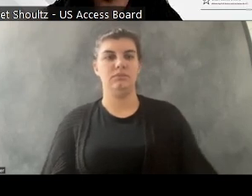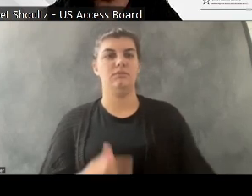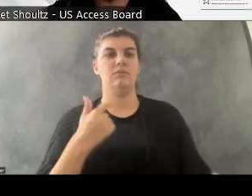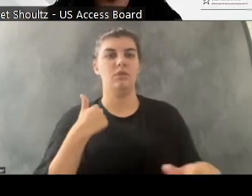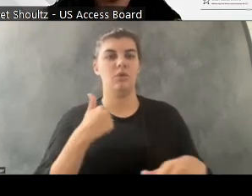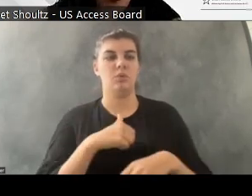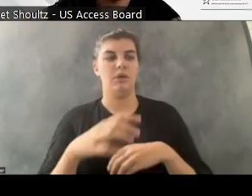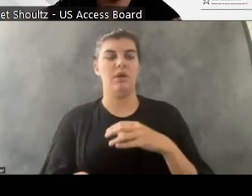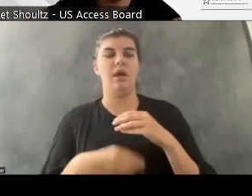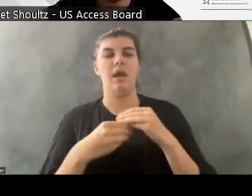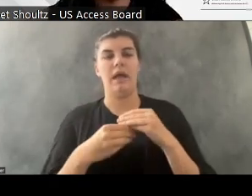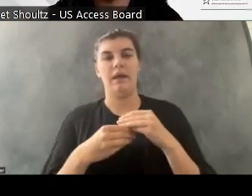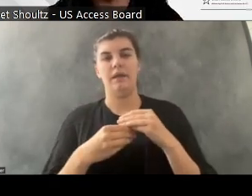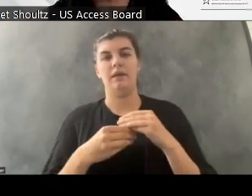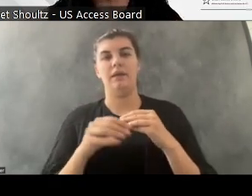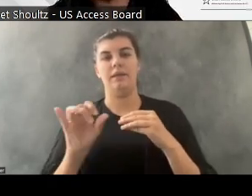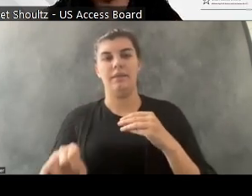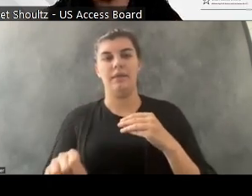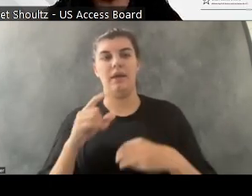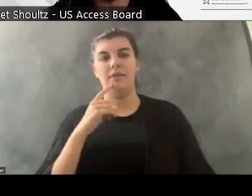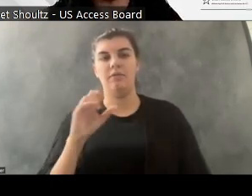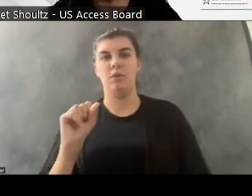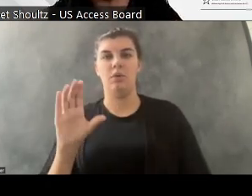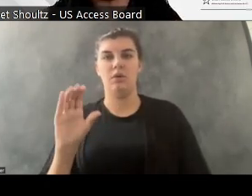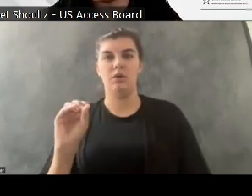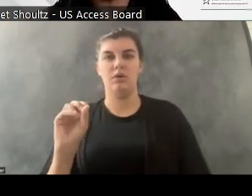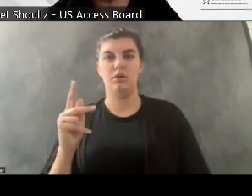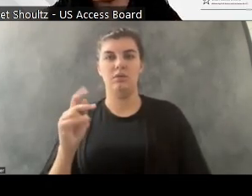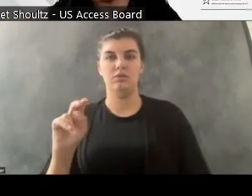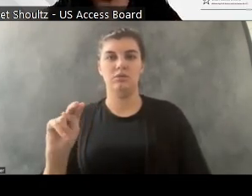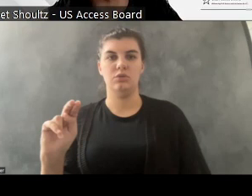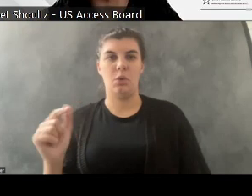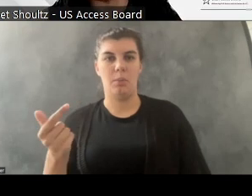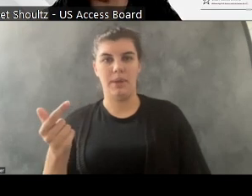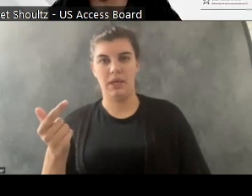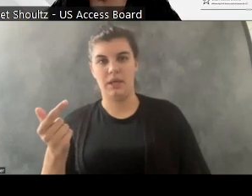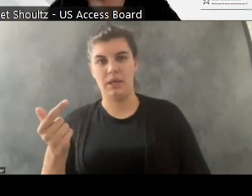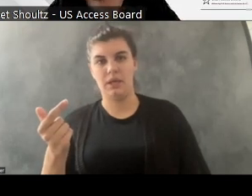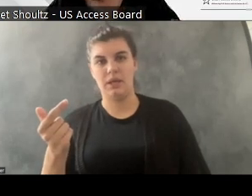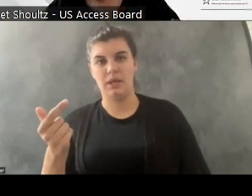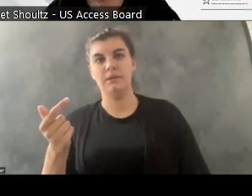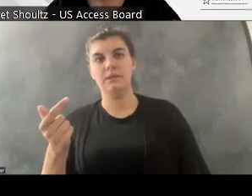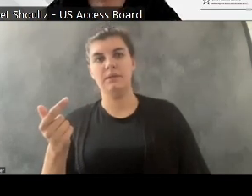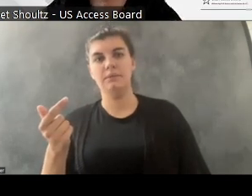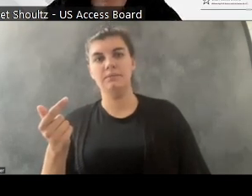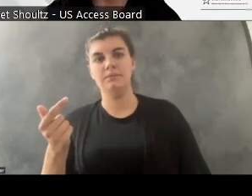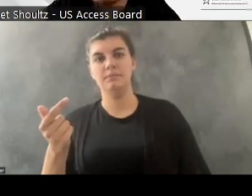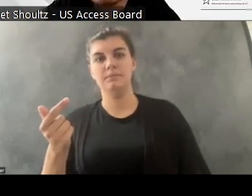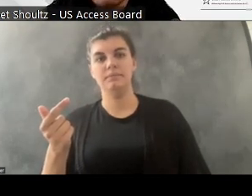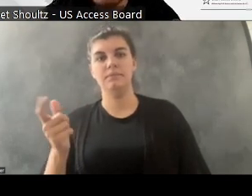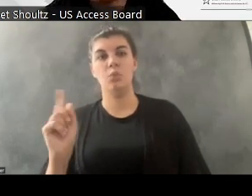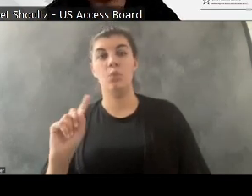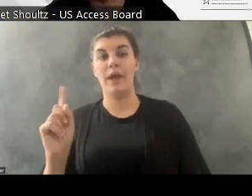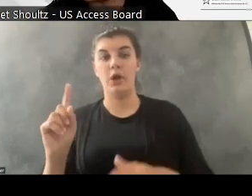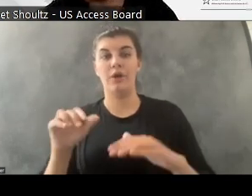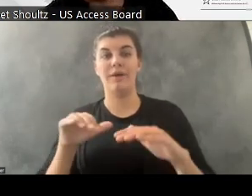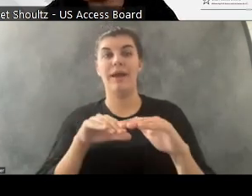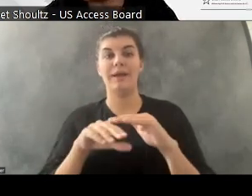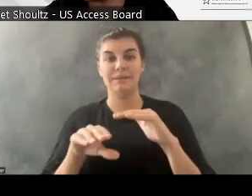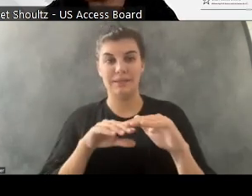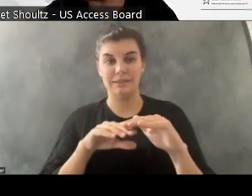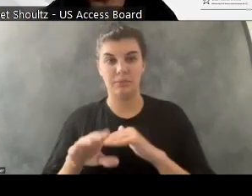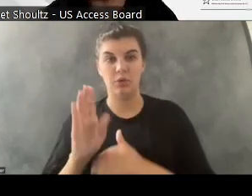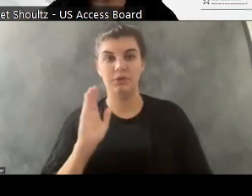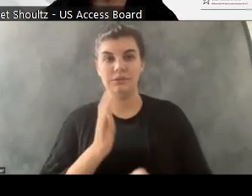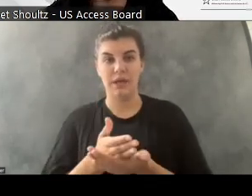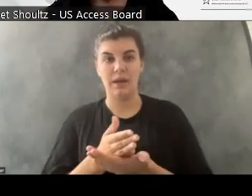We added a provision in scoping requiring that where accessible transit stops are temporarily